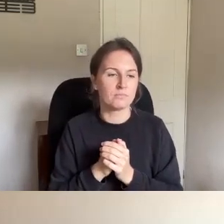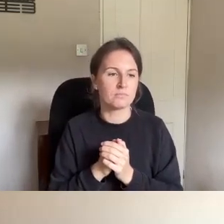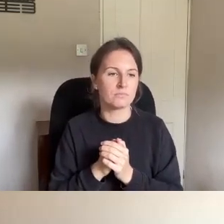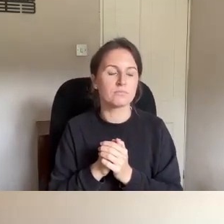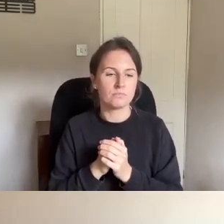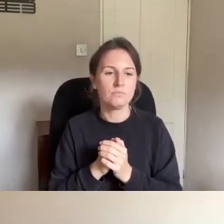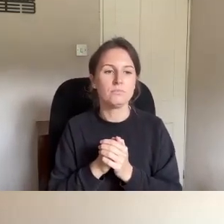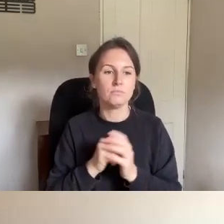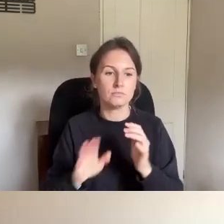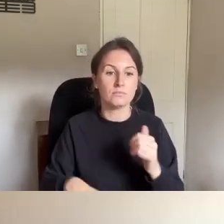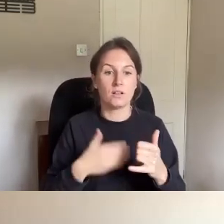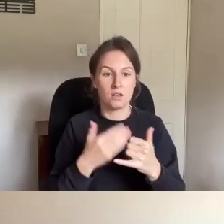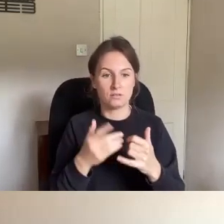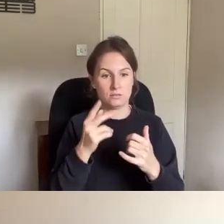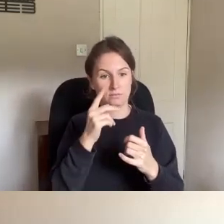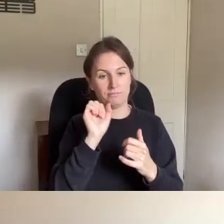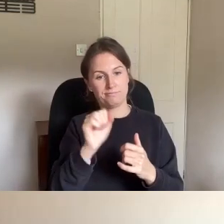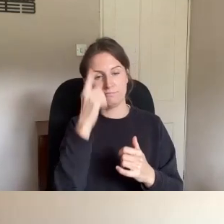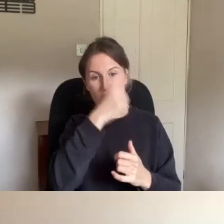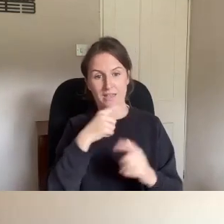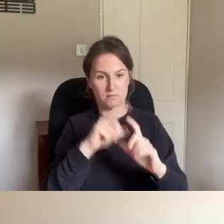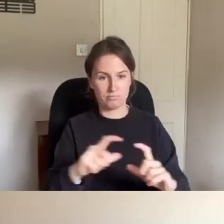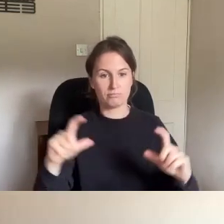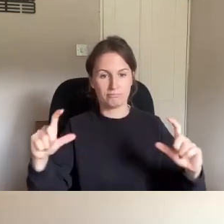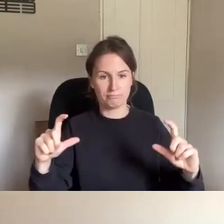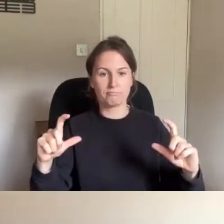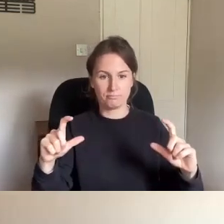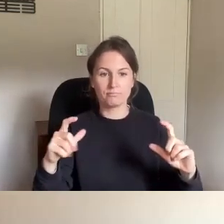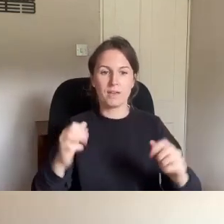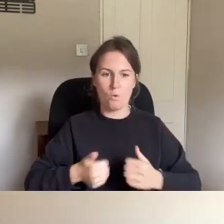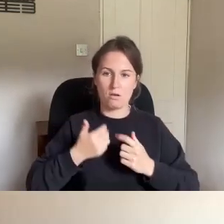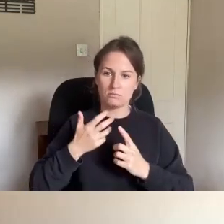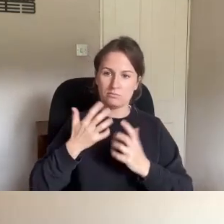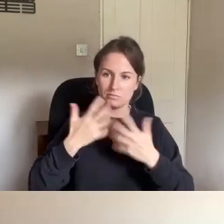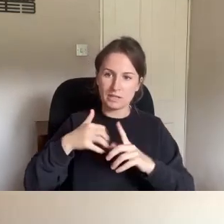of some of the faces of the Digital Culture Network, our tech champions who will also be involved